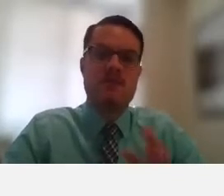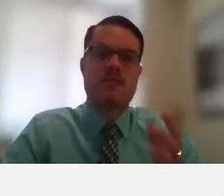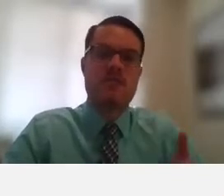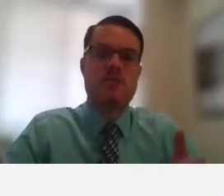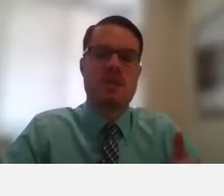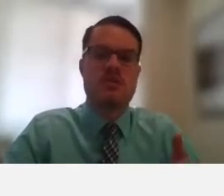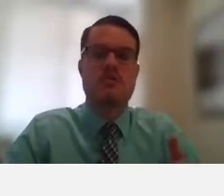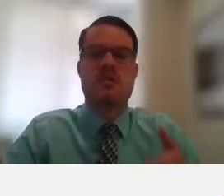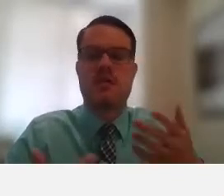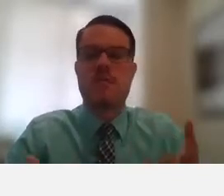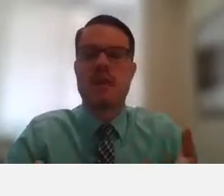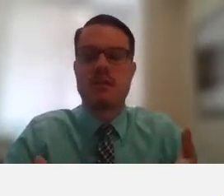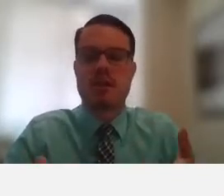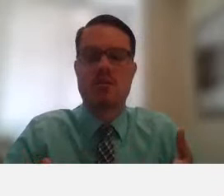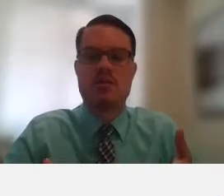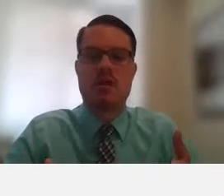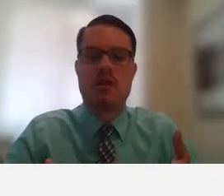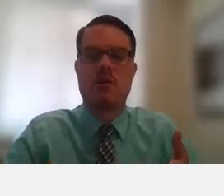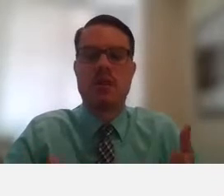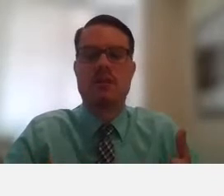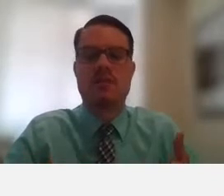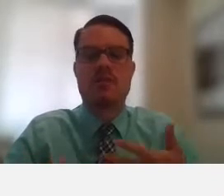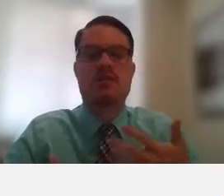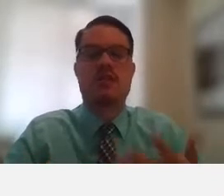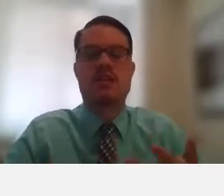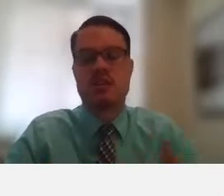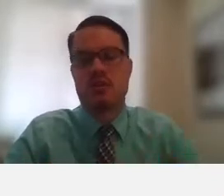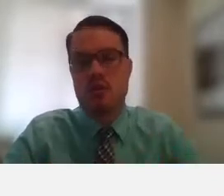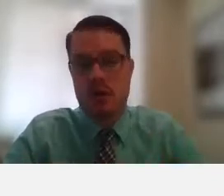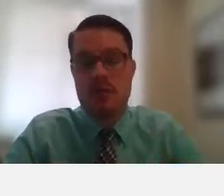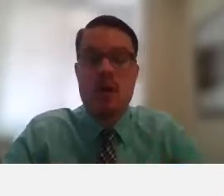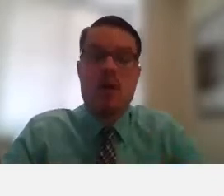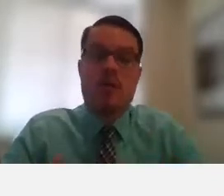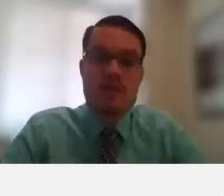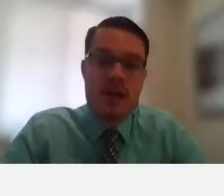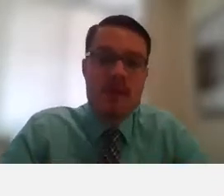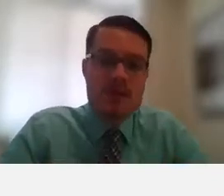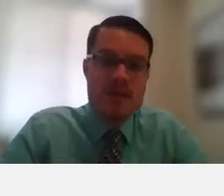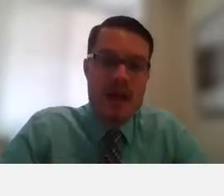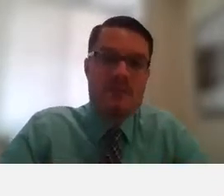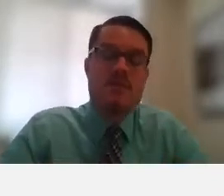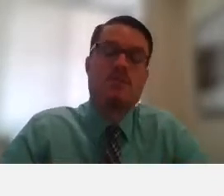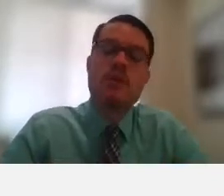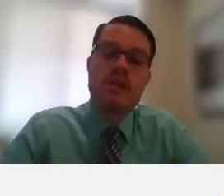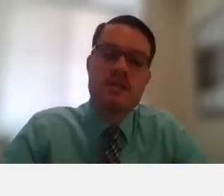these are the two statutes that are the main laws relating to special education in New York. The reason I mentioned that